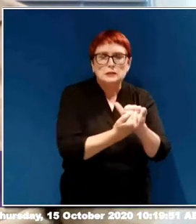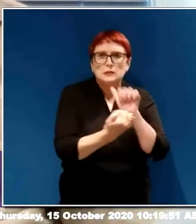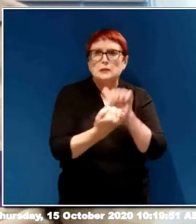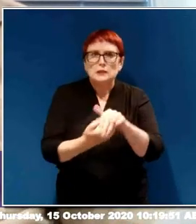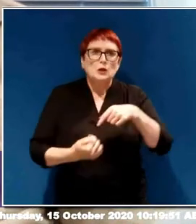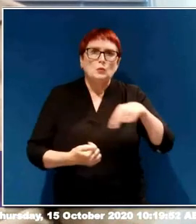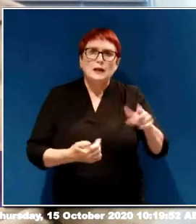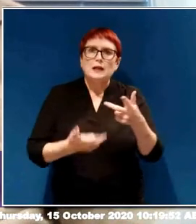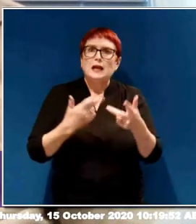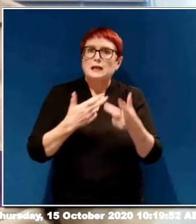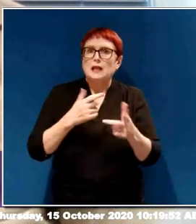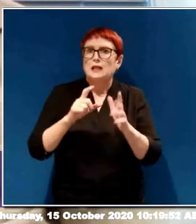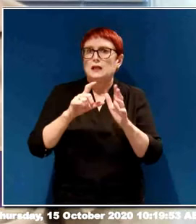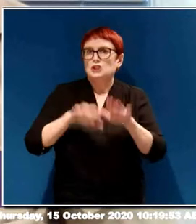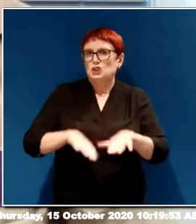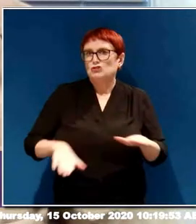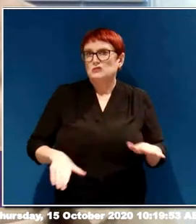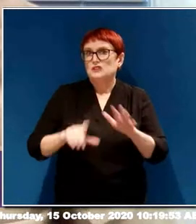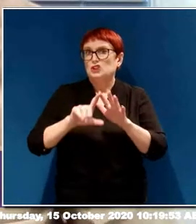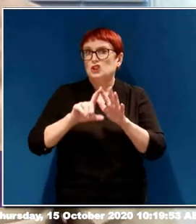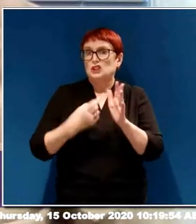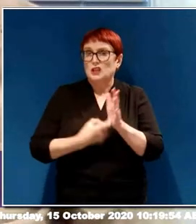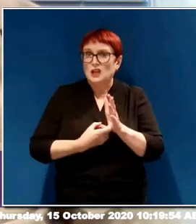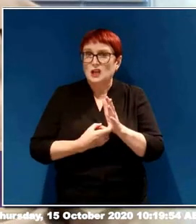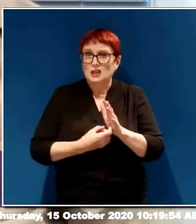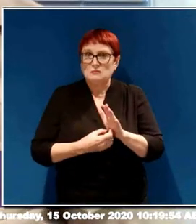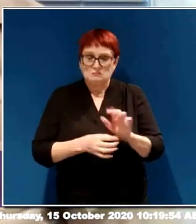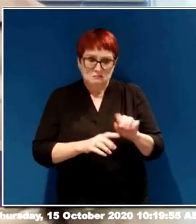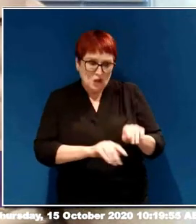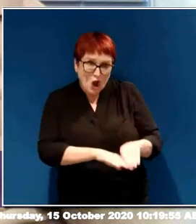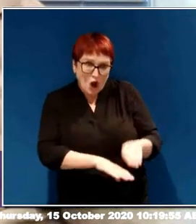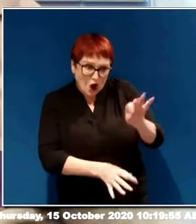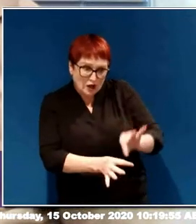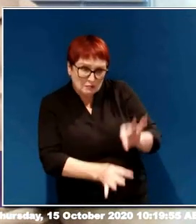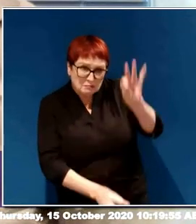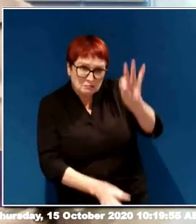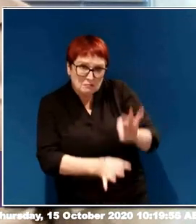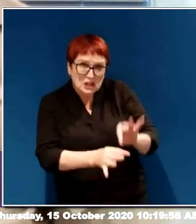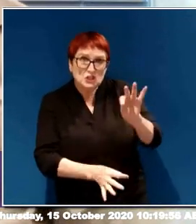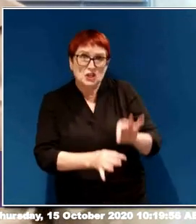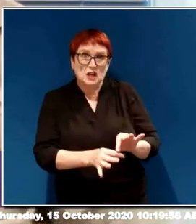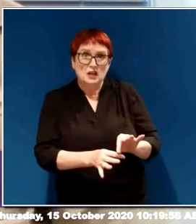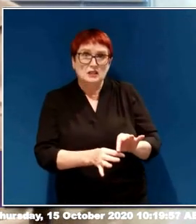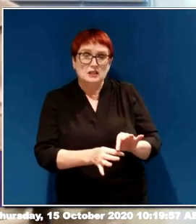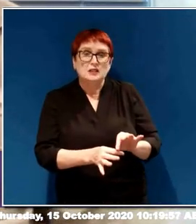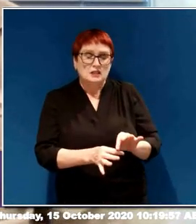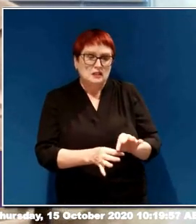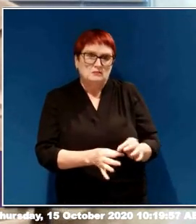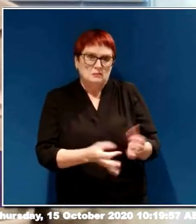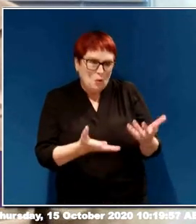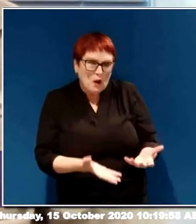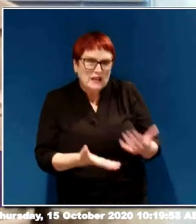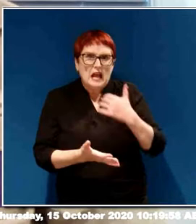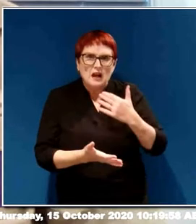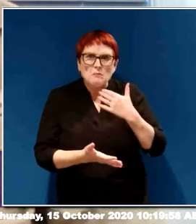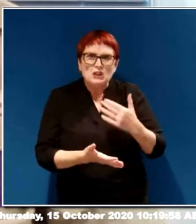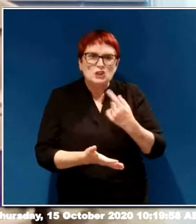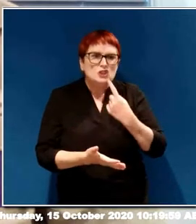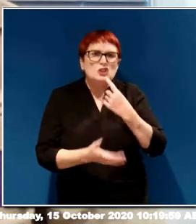He sort of measured his height and weight and then told me to take him home and give him a good flogging, which clearly we didn't do.